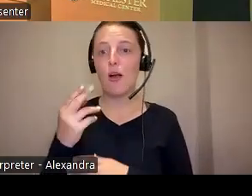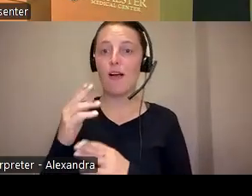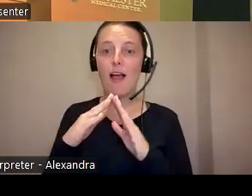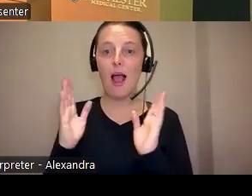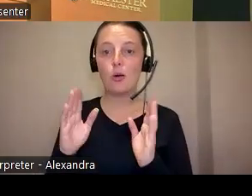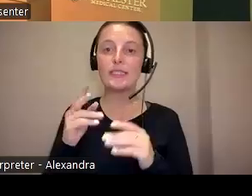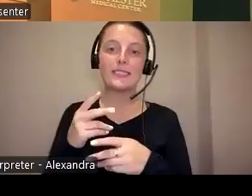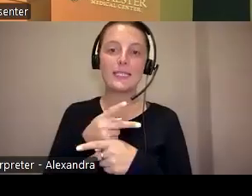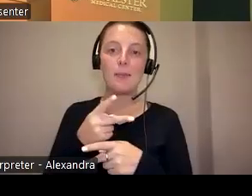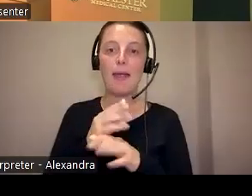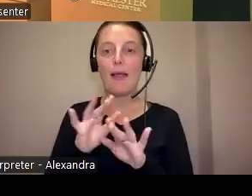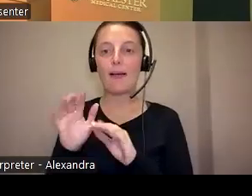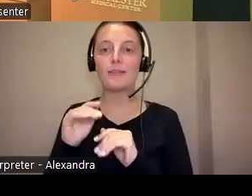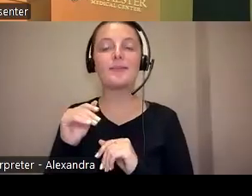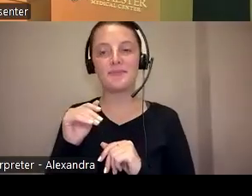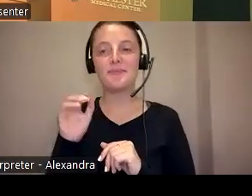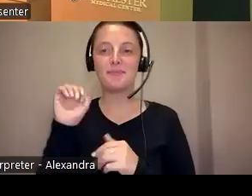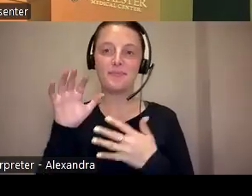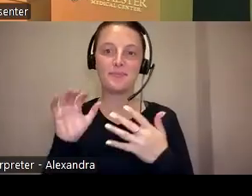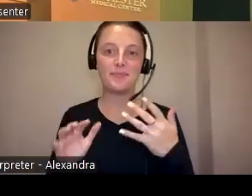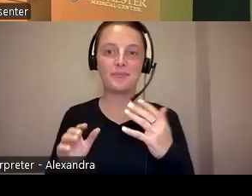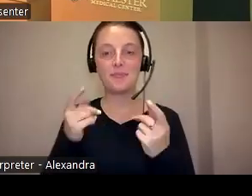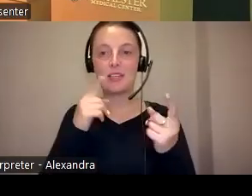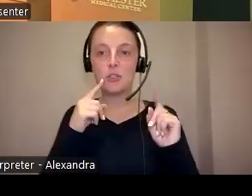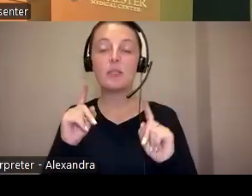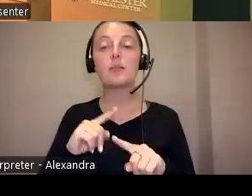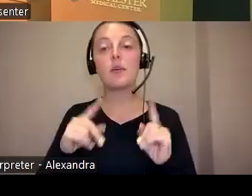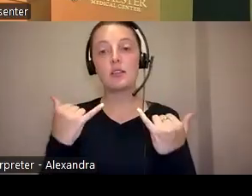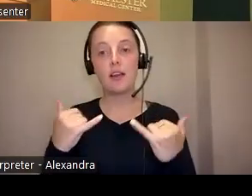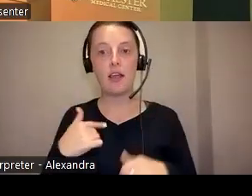but I am delighted to introduce today's speakers for our uh Romano rounds. Um,